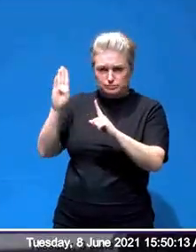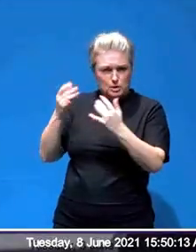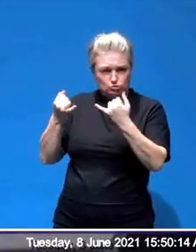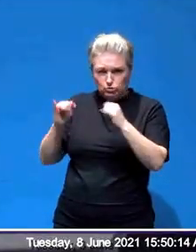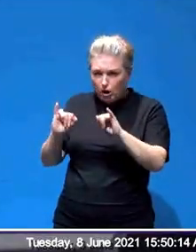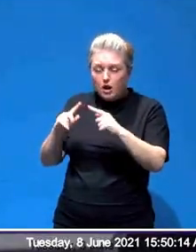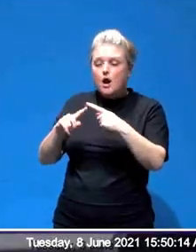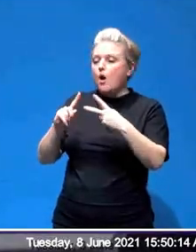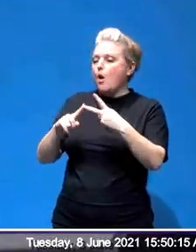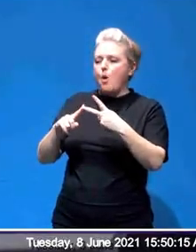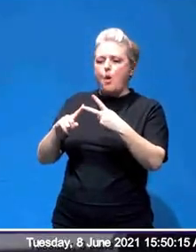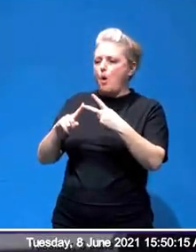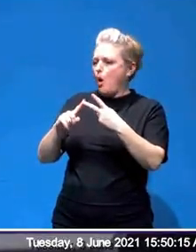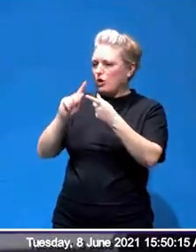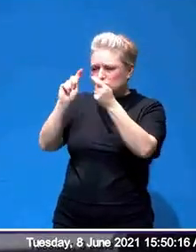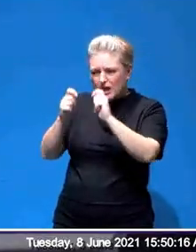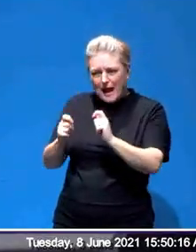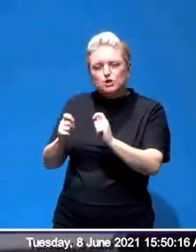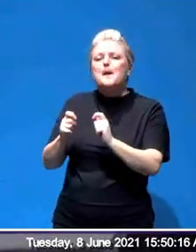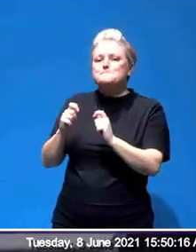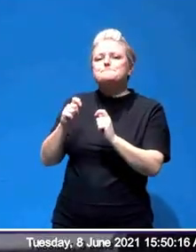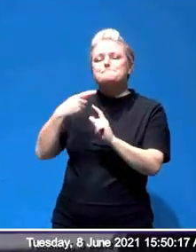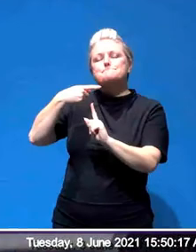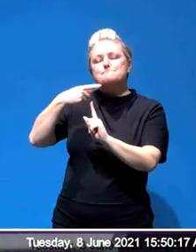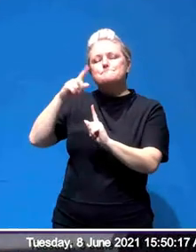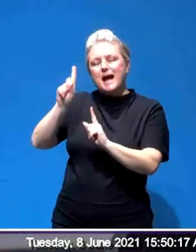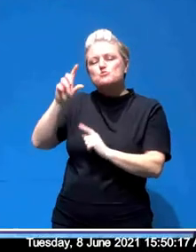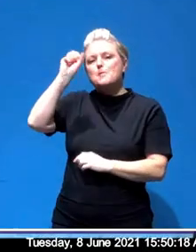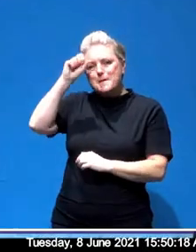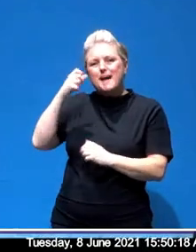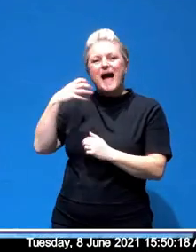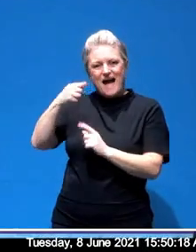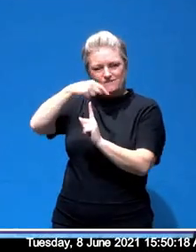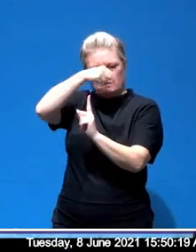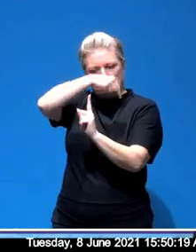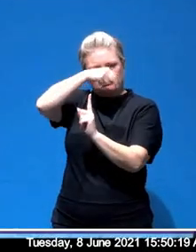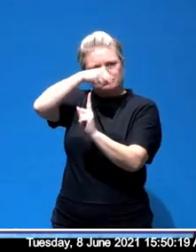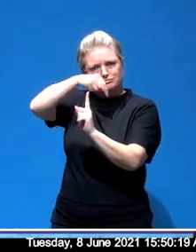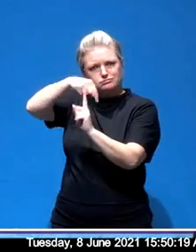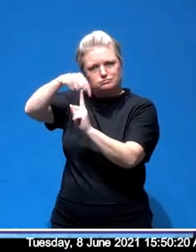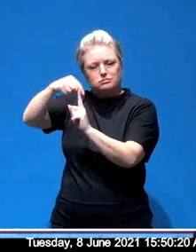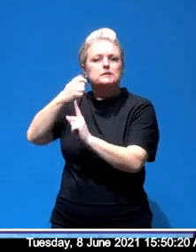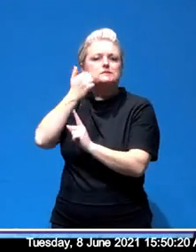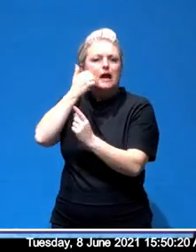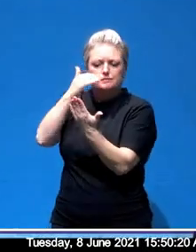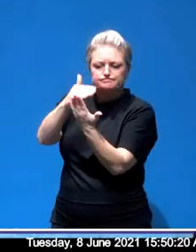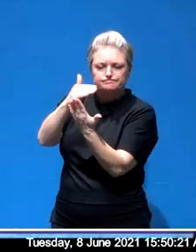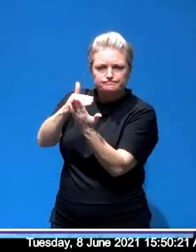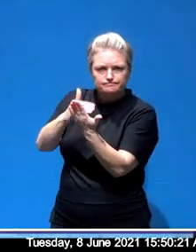But again, you would be able to see the history of that. It says here that the person is directed to remove unfounded